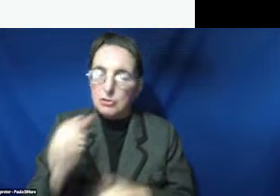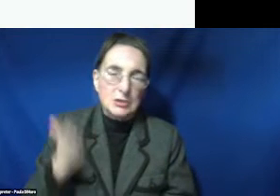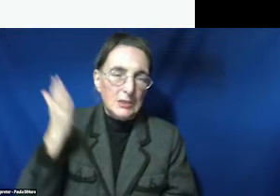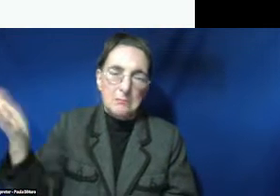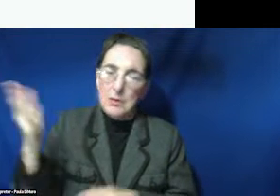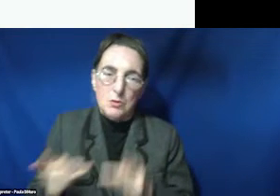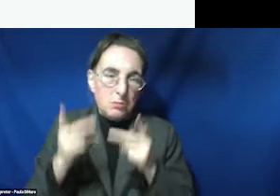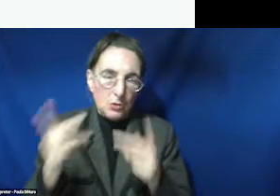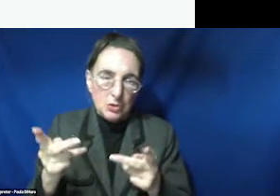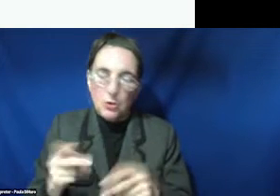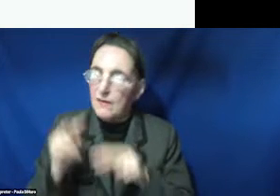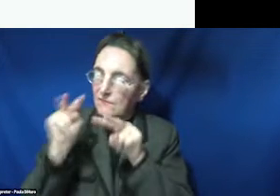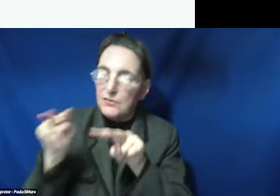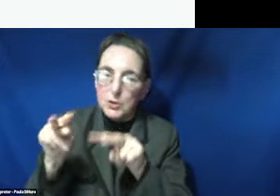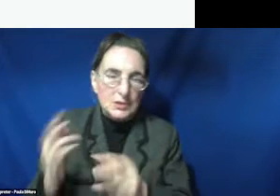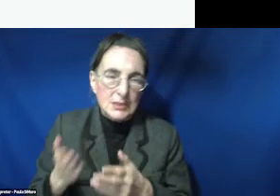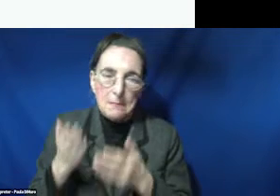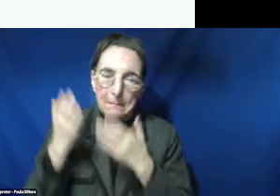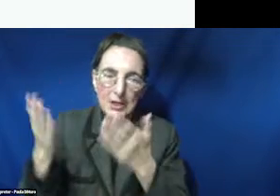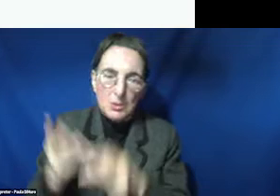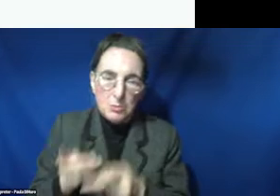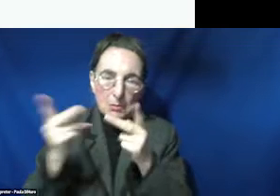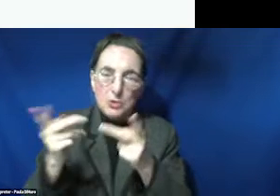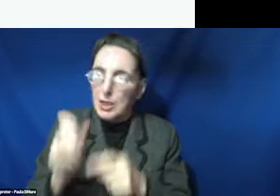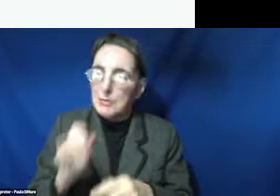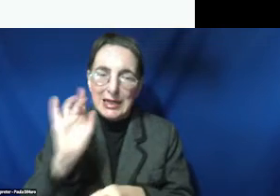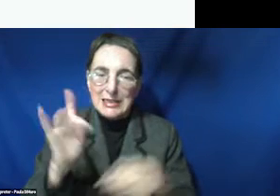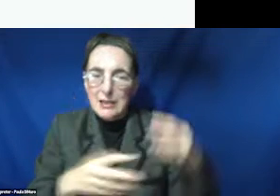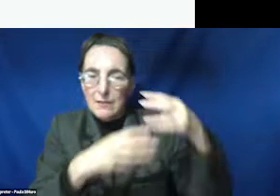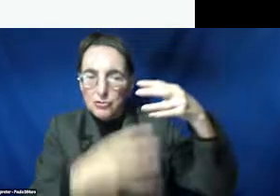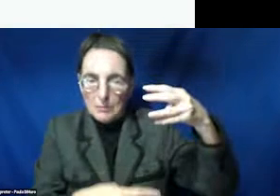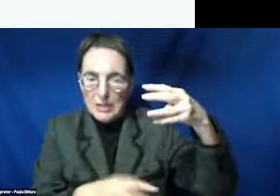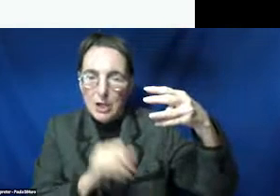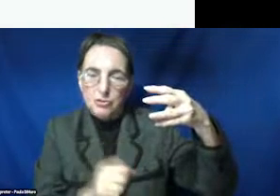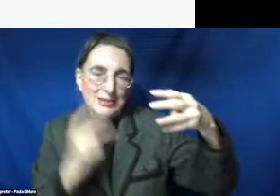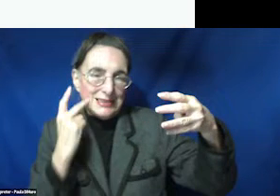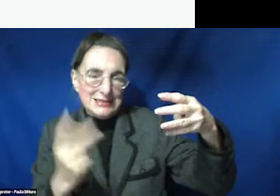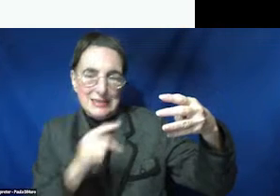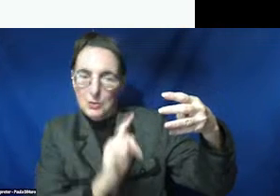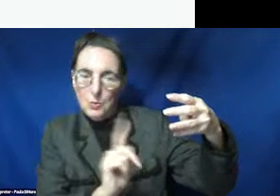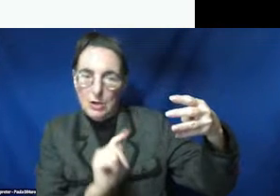So I'm going to go ahead and click on this little dropdown. And here you can see, this is where I go to to prepare something new.